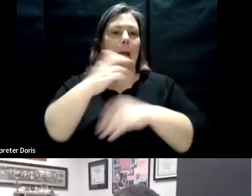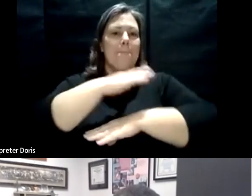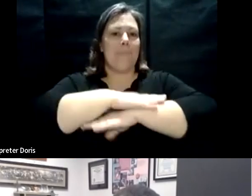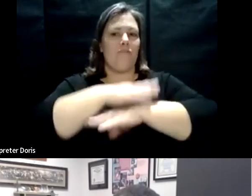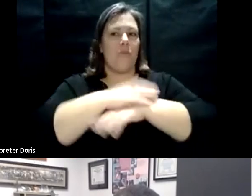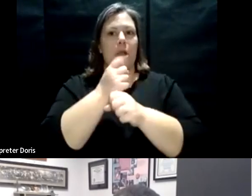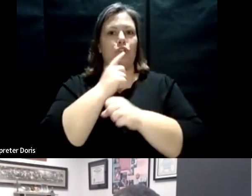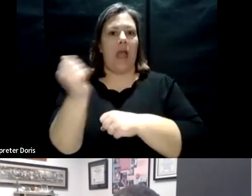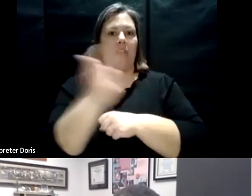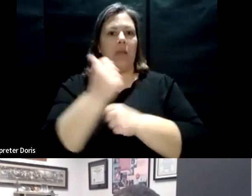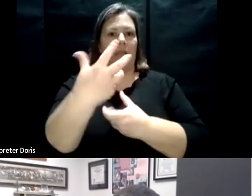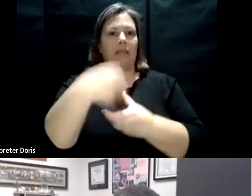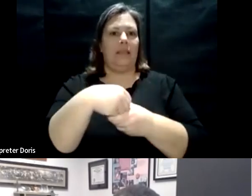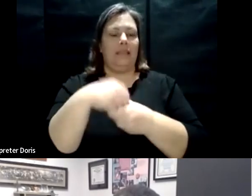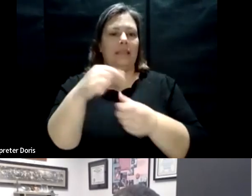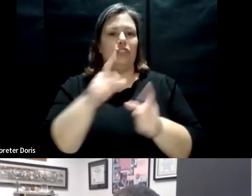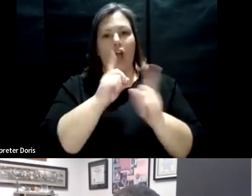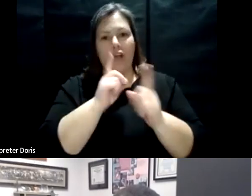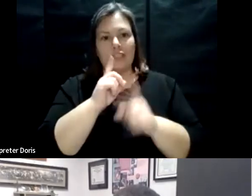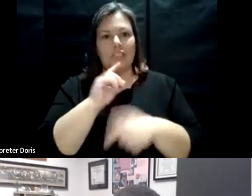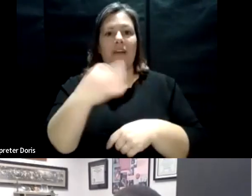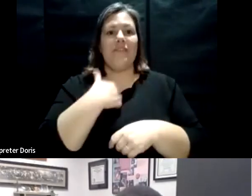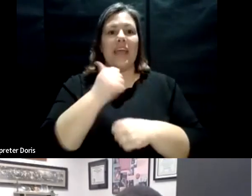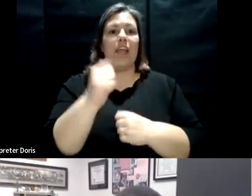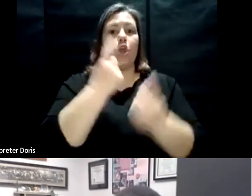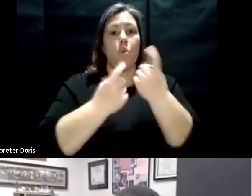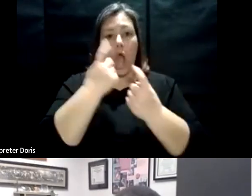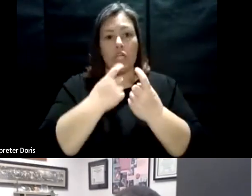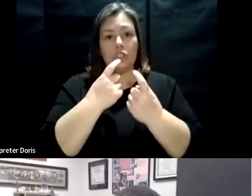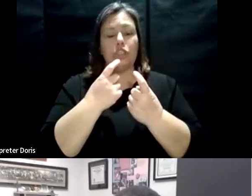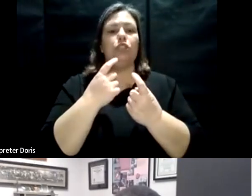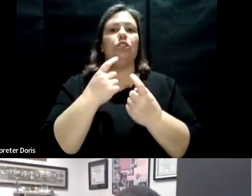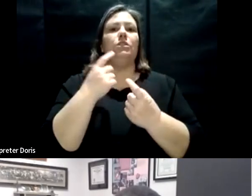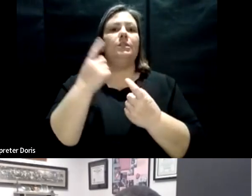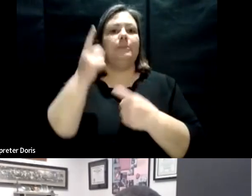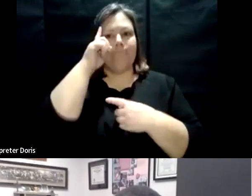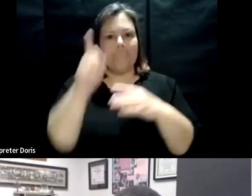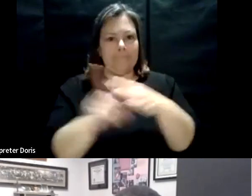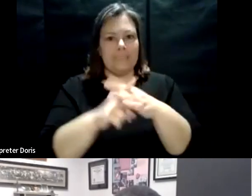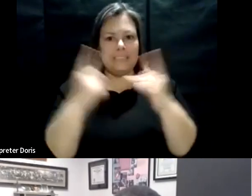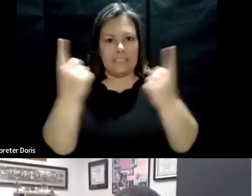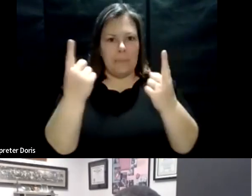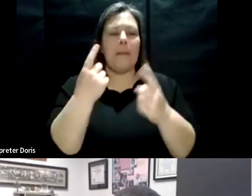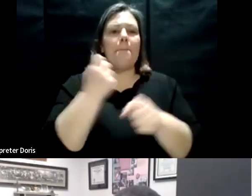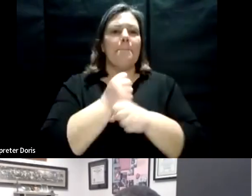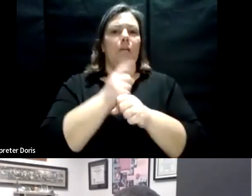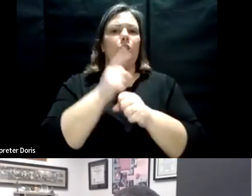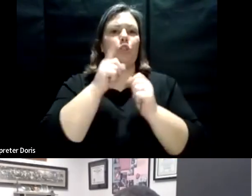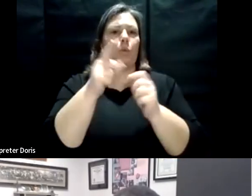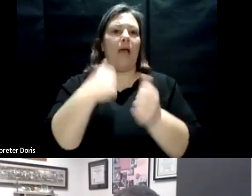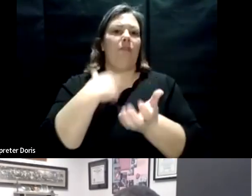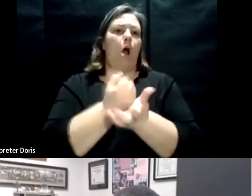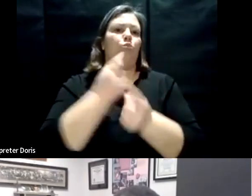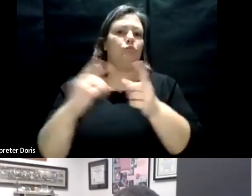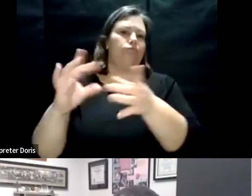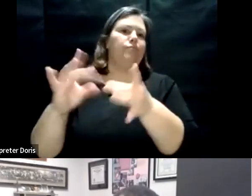If you would like to turn the chat feature off you're using screen reading to do by pressing Alt H and then if you have a question or want to make a comment, today we are holding this in meeting platform on purpose.